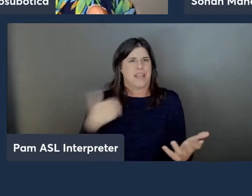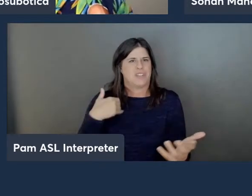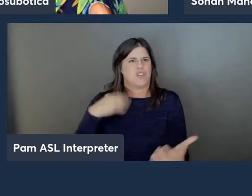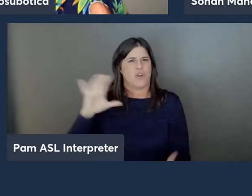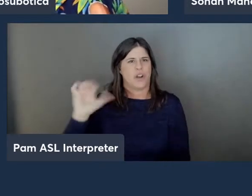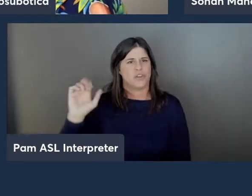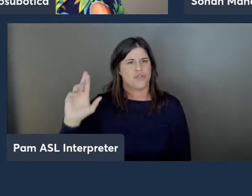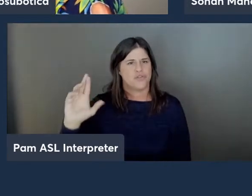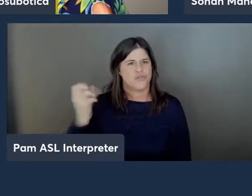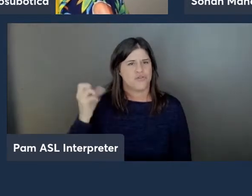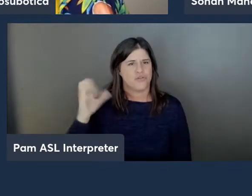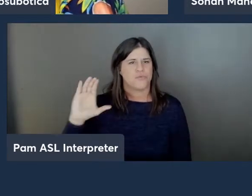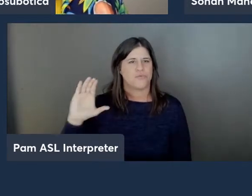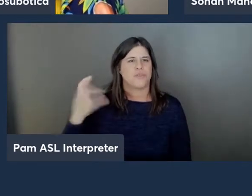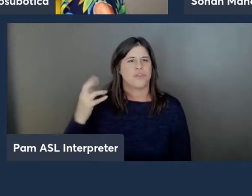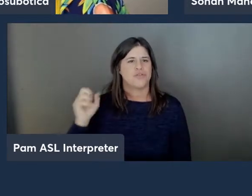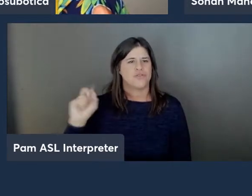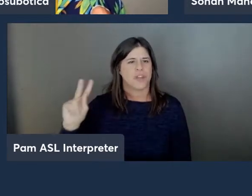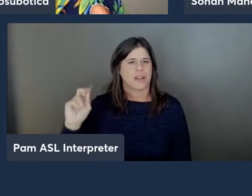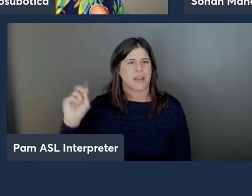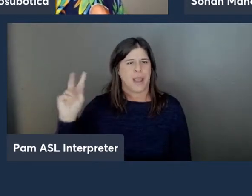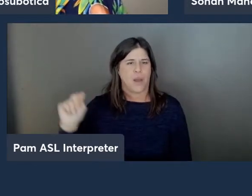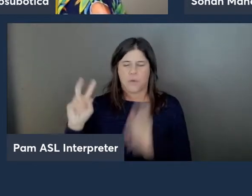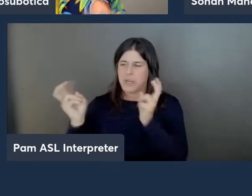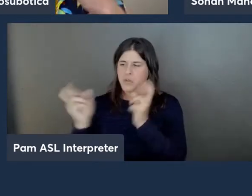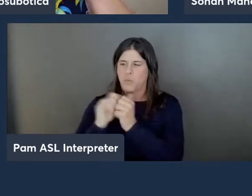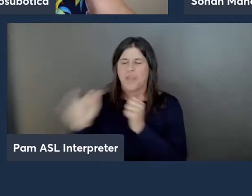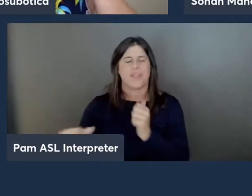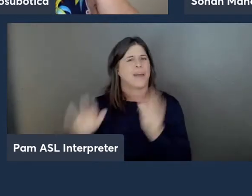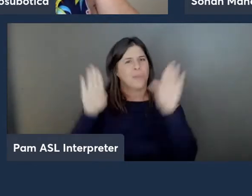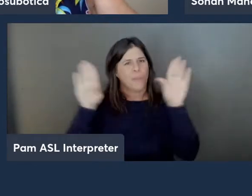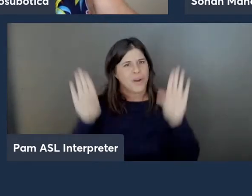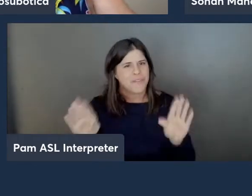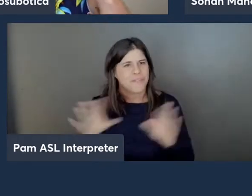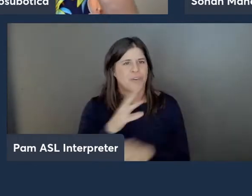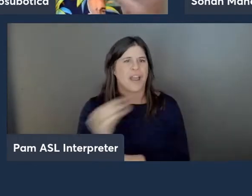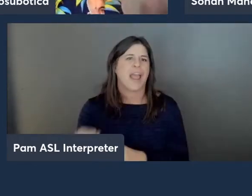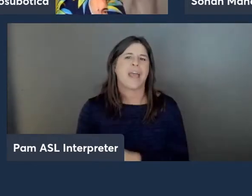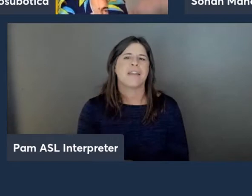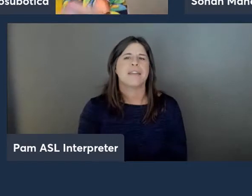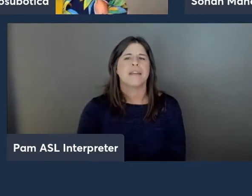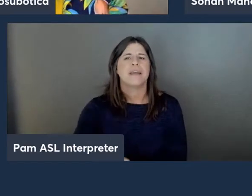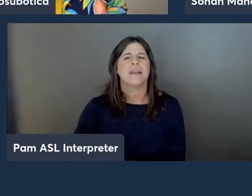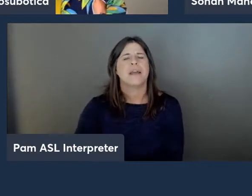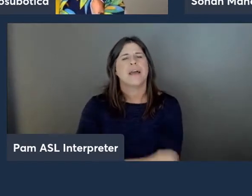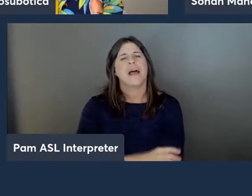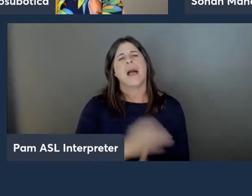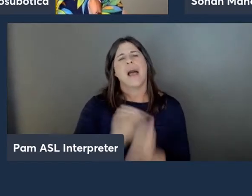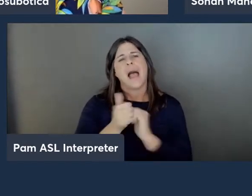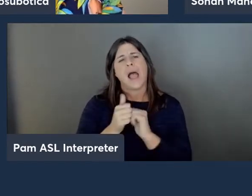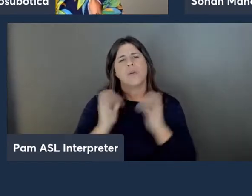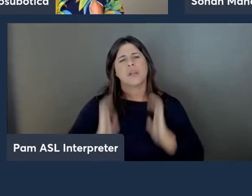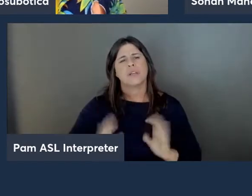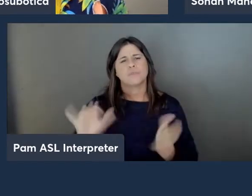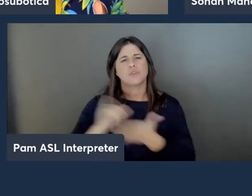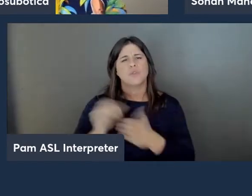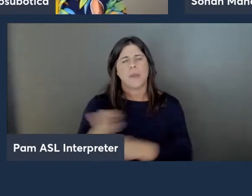and all of those things? So wonderful. And how did the customers you do this before, before Evidently it was a thing?